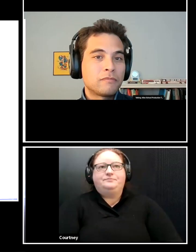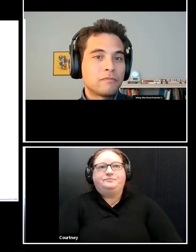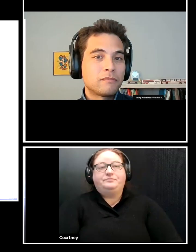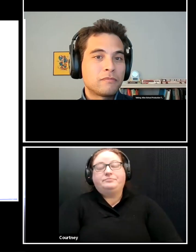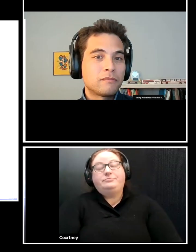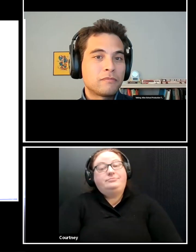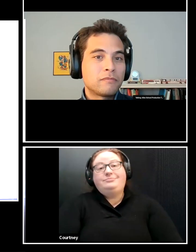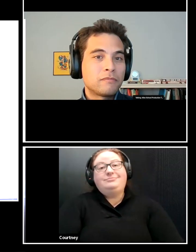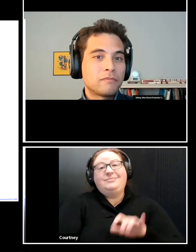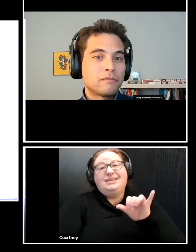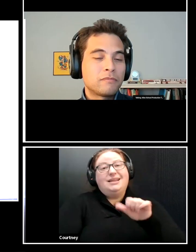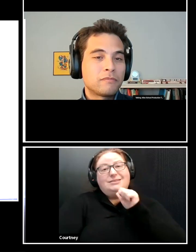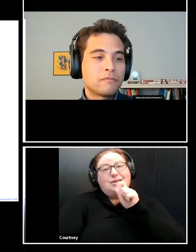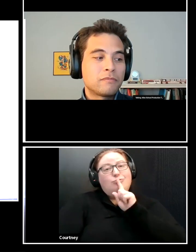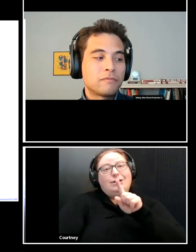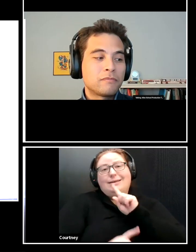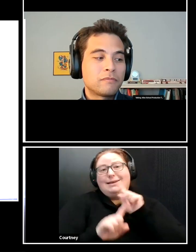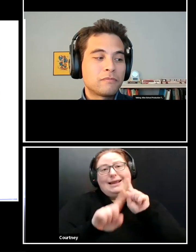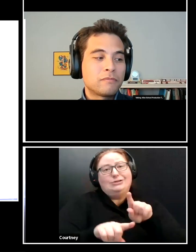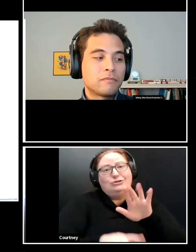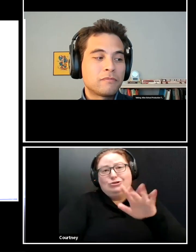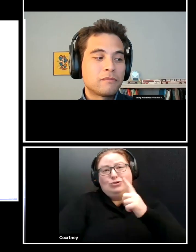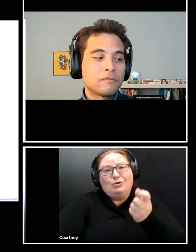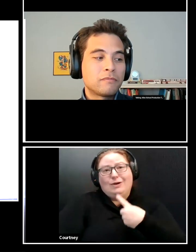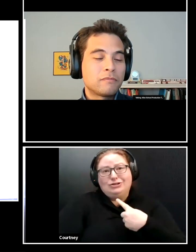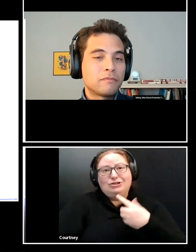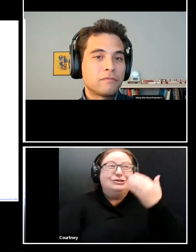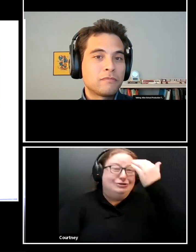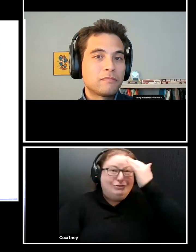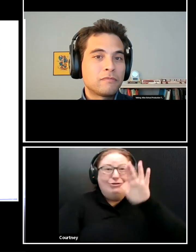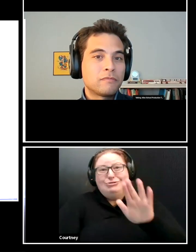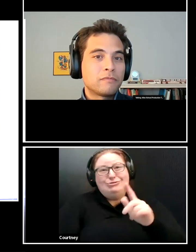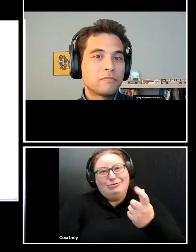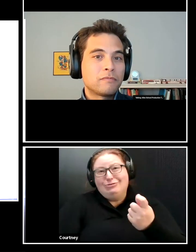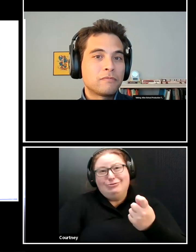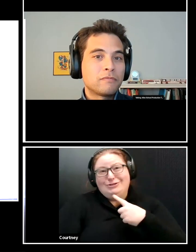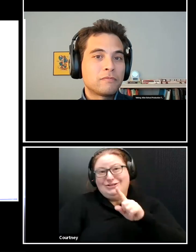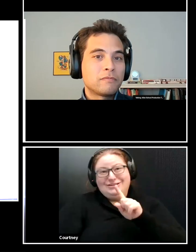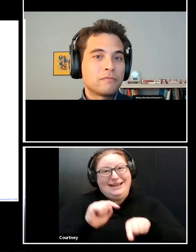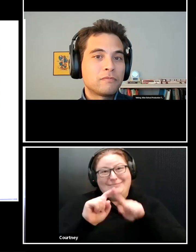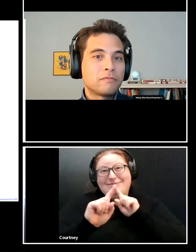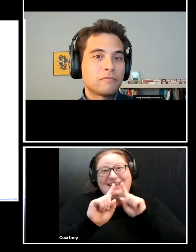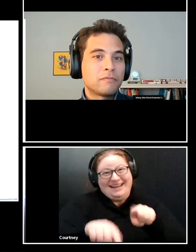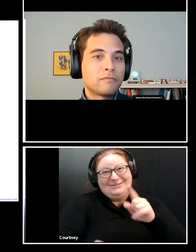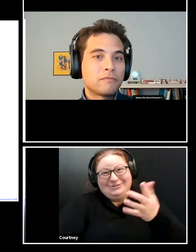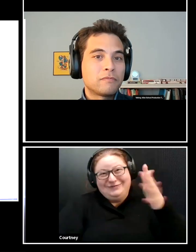question. I think I think you know that your question is unanswerable. Um uh I mean that